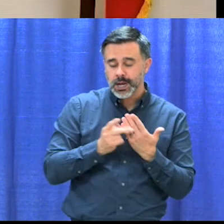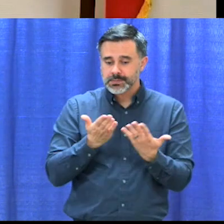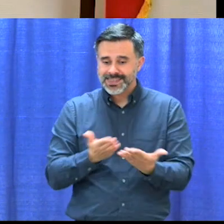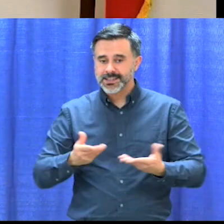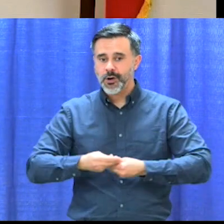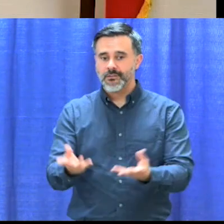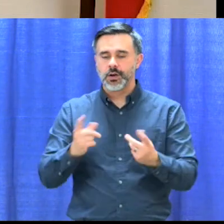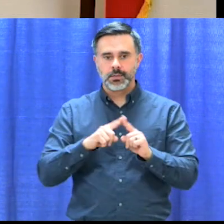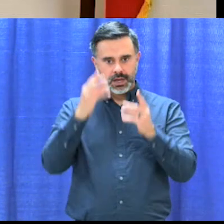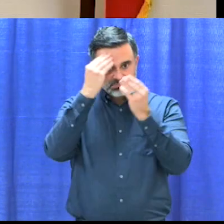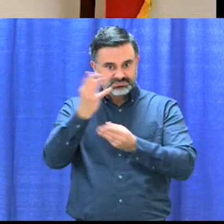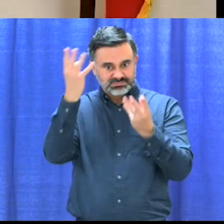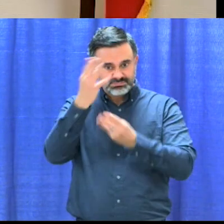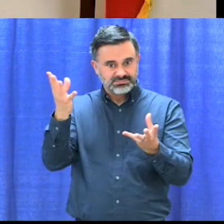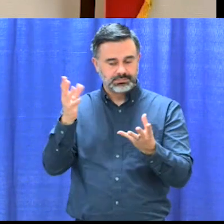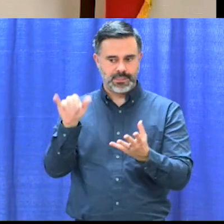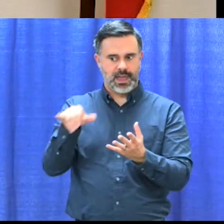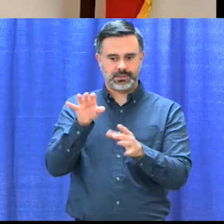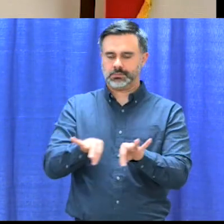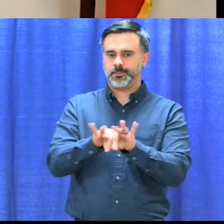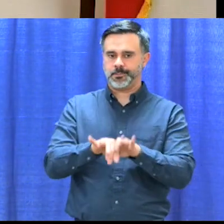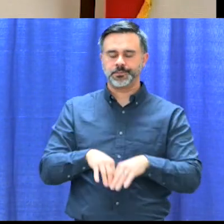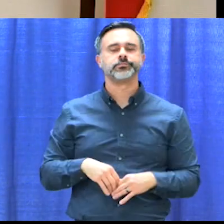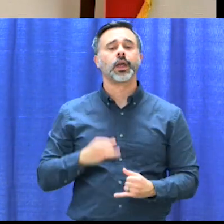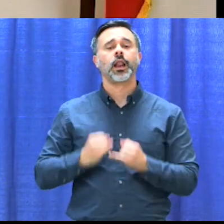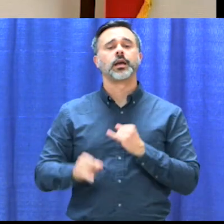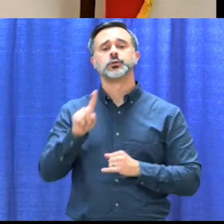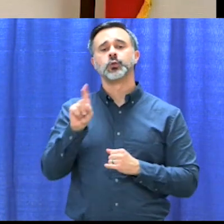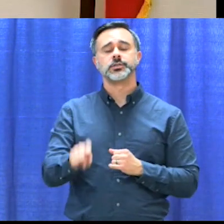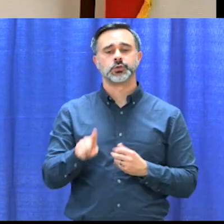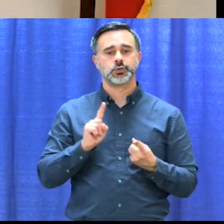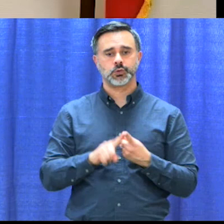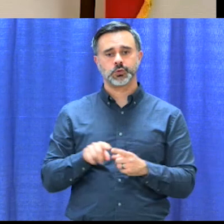My final question to the members of our panel of Internet service providers.